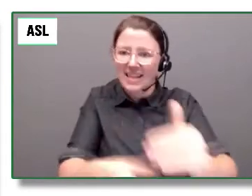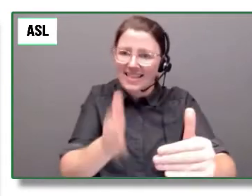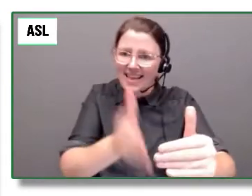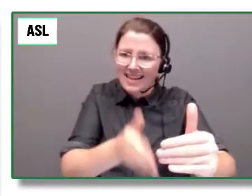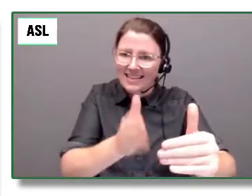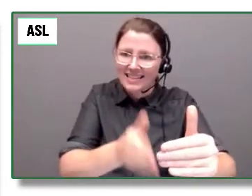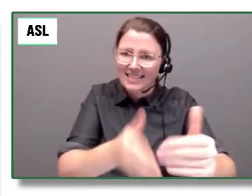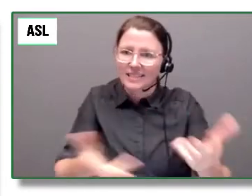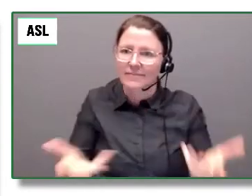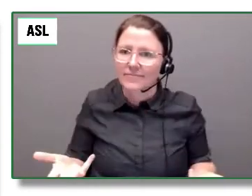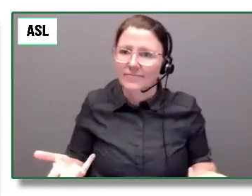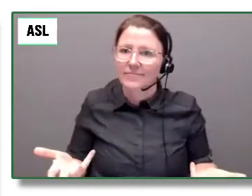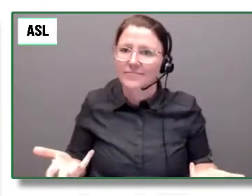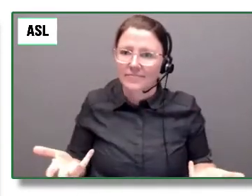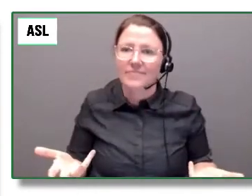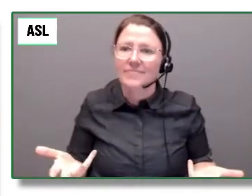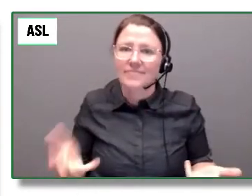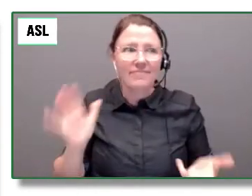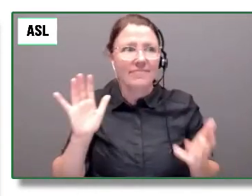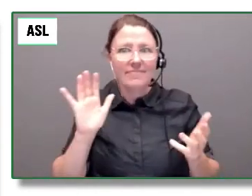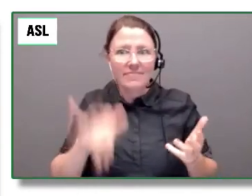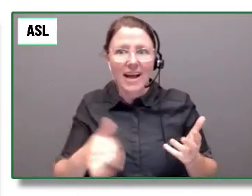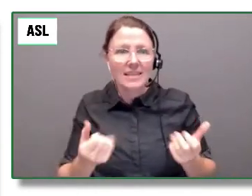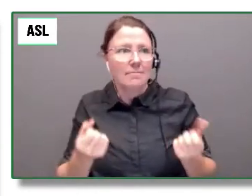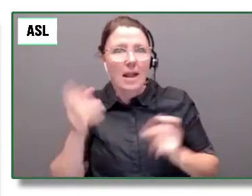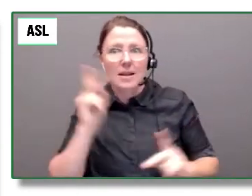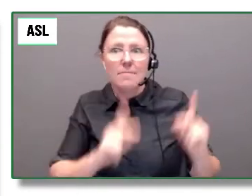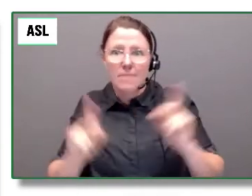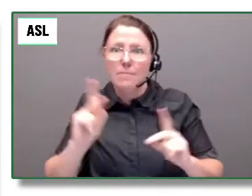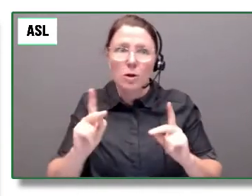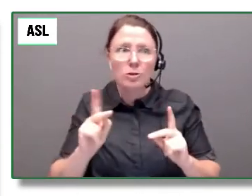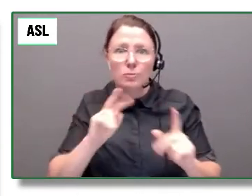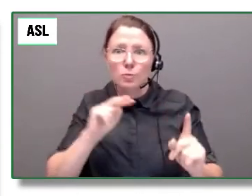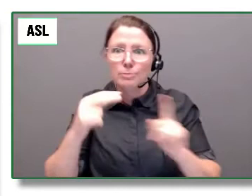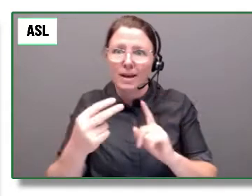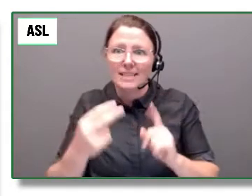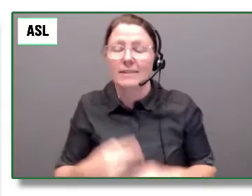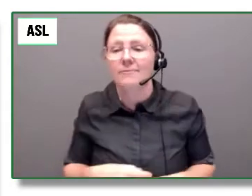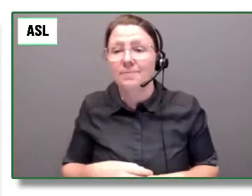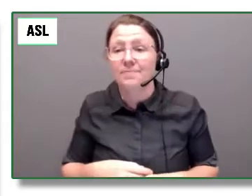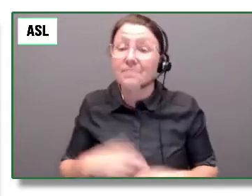experience. If you consider a check box, you know, you'll go down your list of